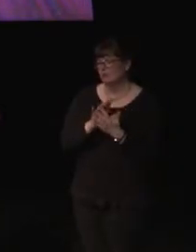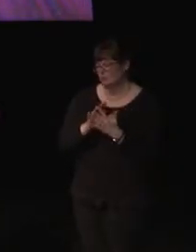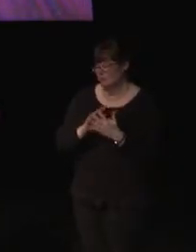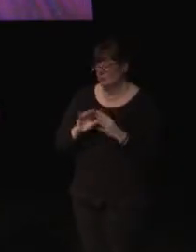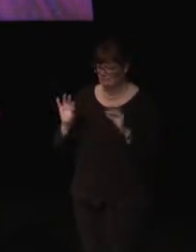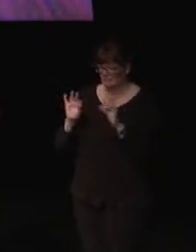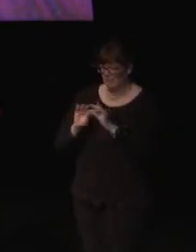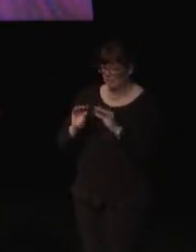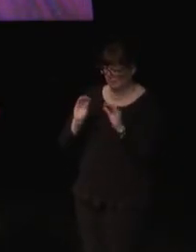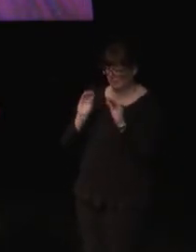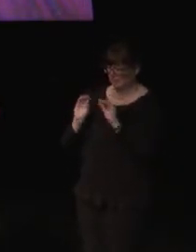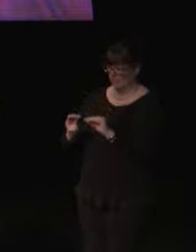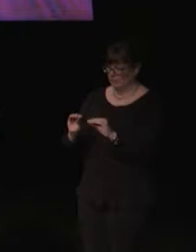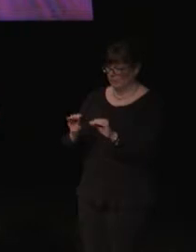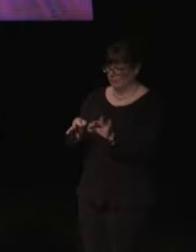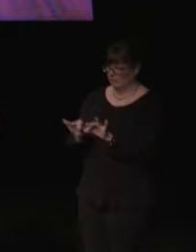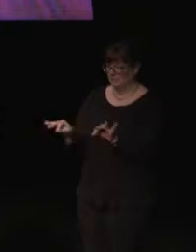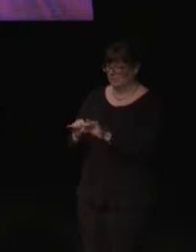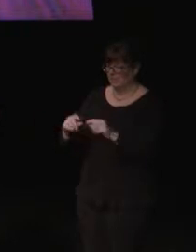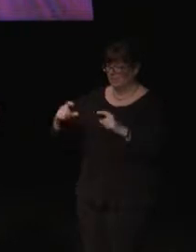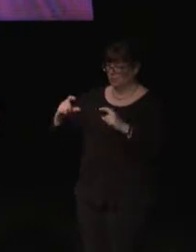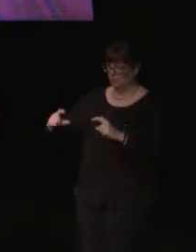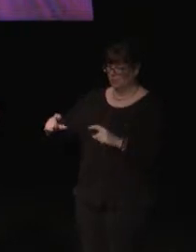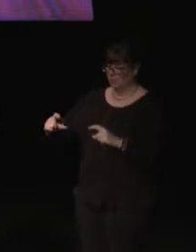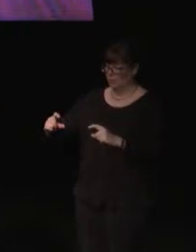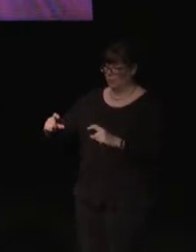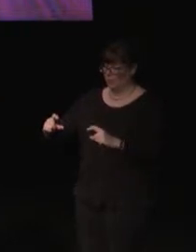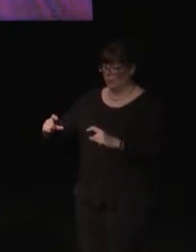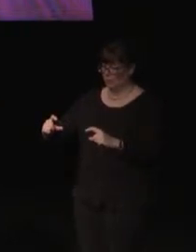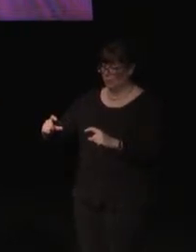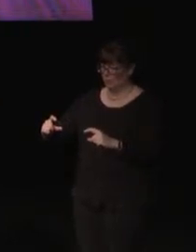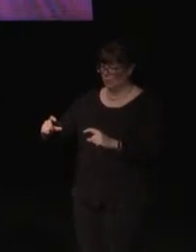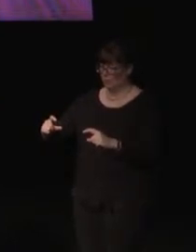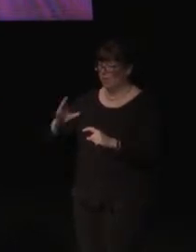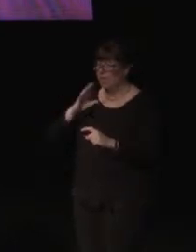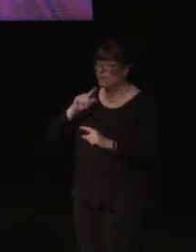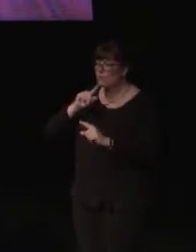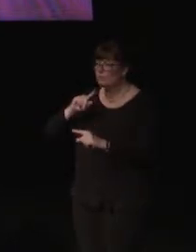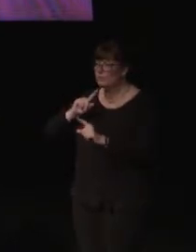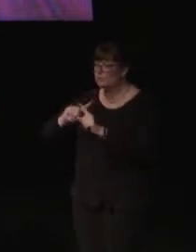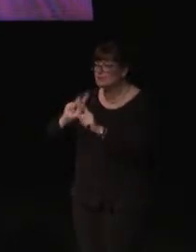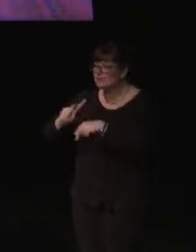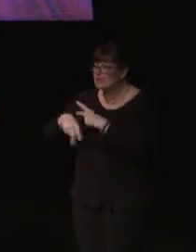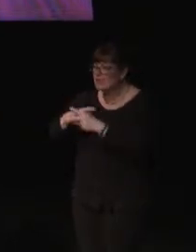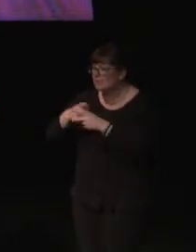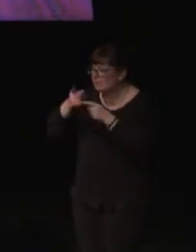the subtitles window in a place that responds to all of the different types of gameplay experiences you may have.